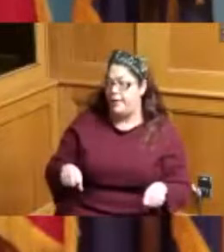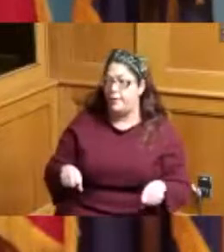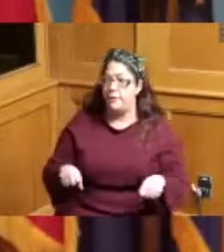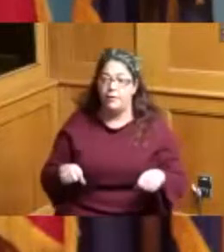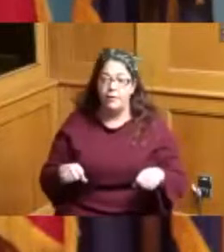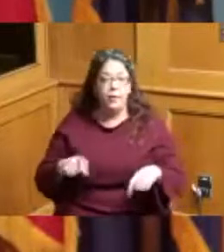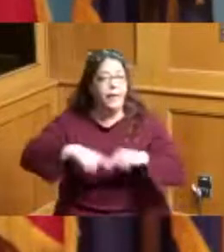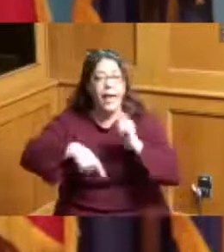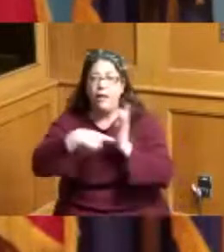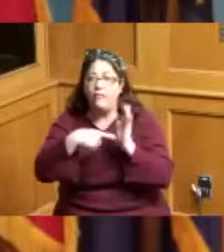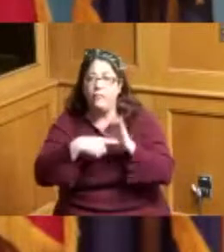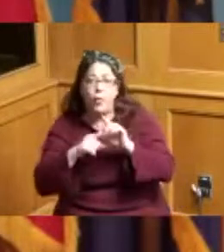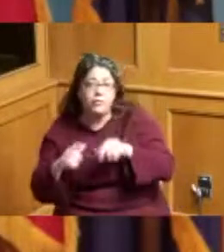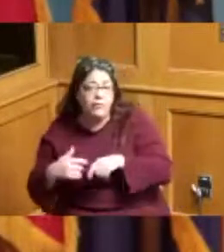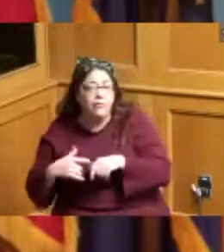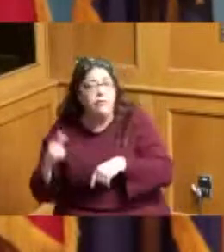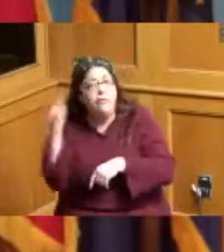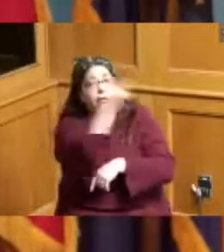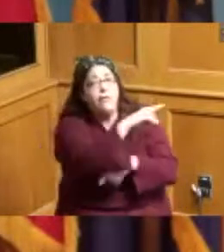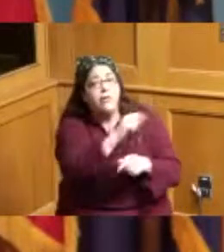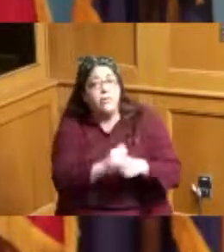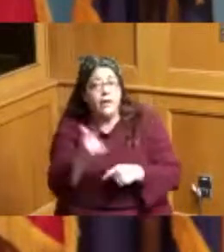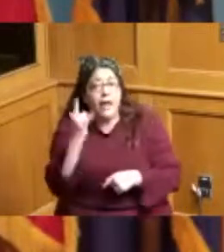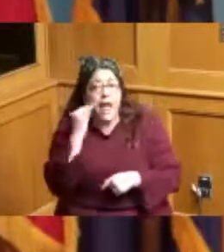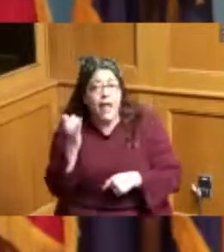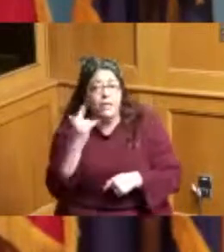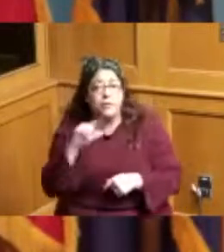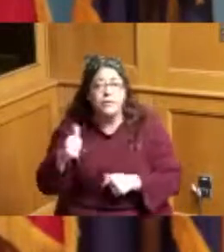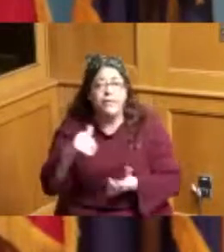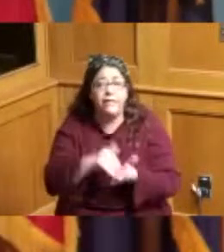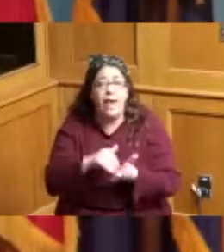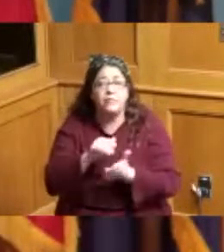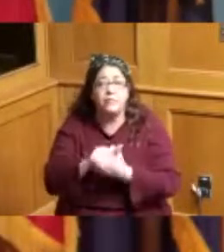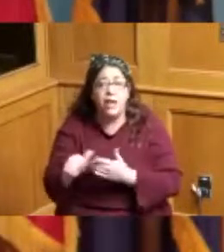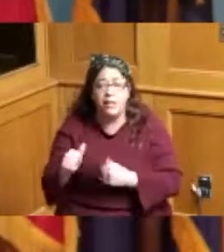afford to go to California they sent me a package ten thousand dollars I ain't got no ten thousand